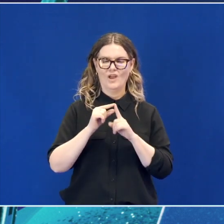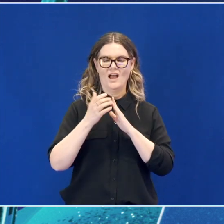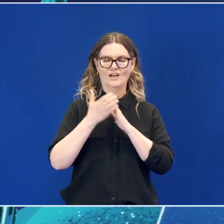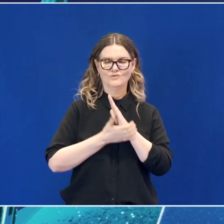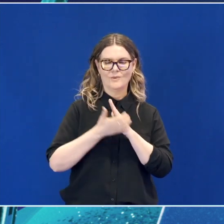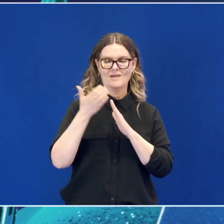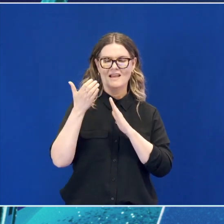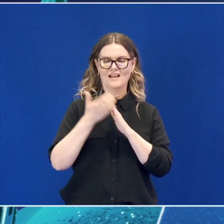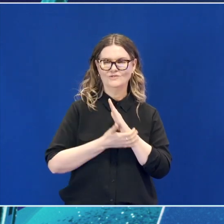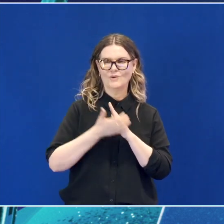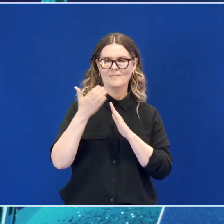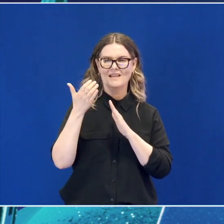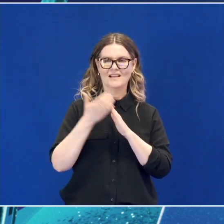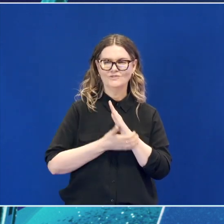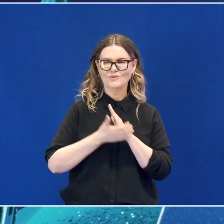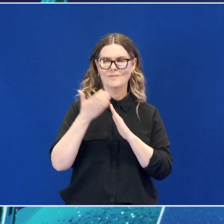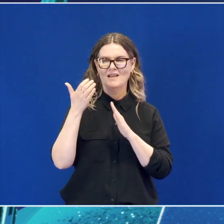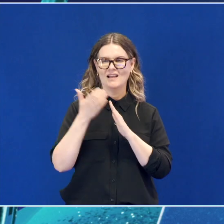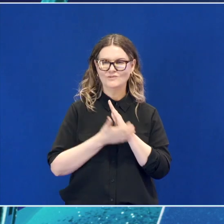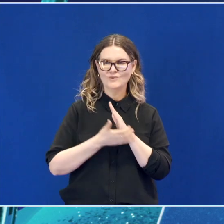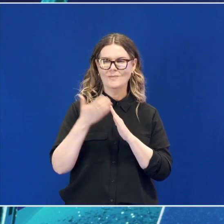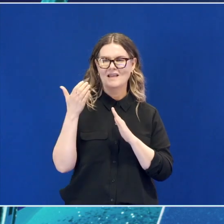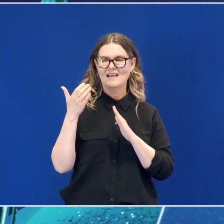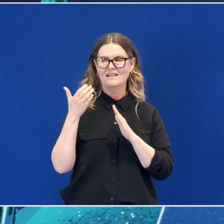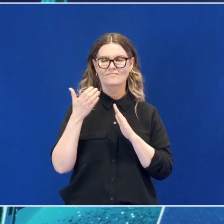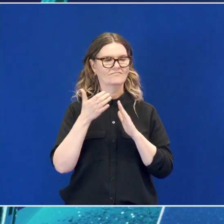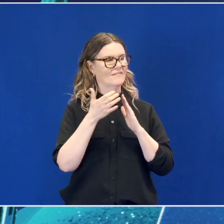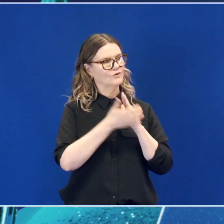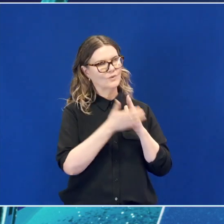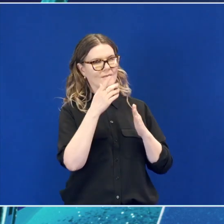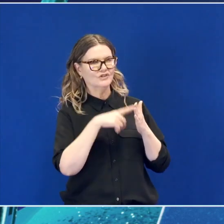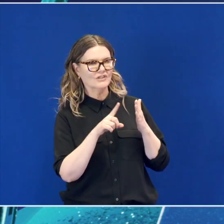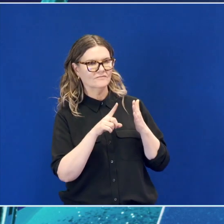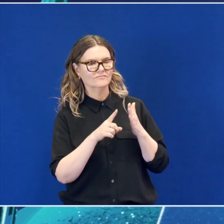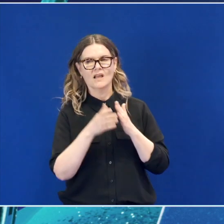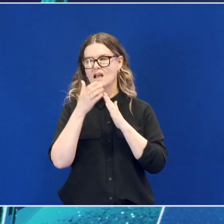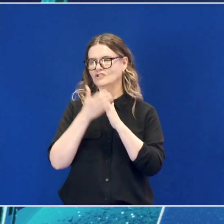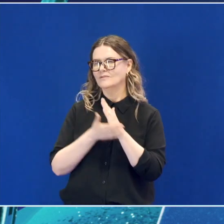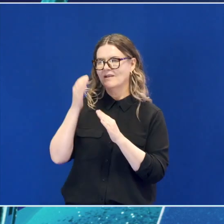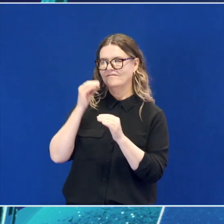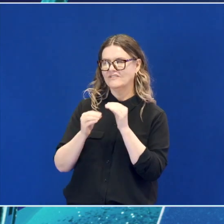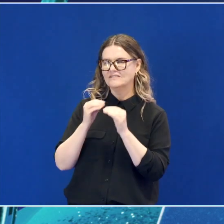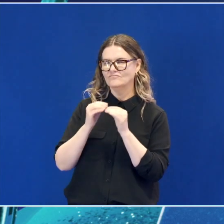something is accessible -- for example, alt text is a great way